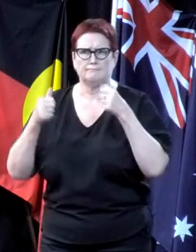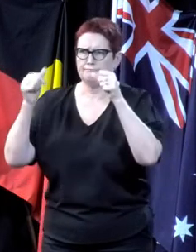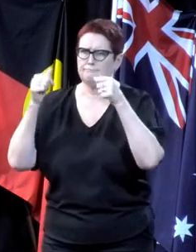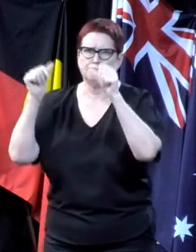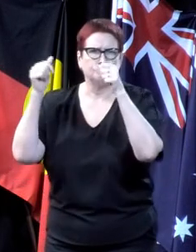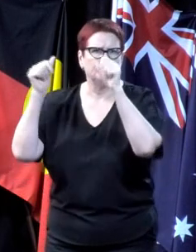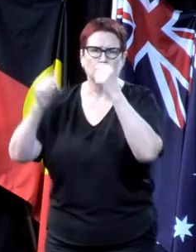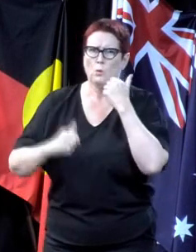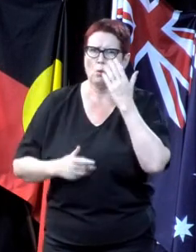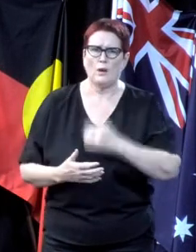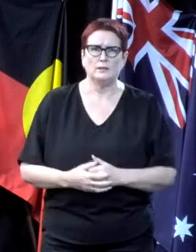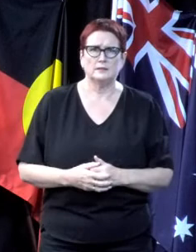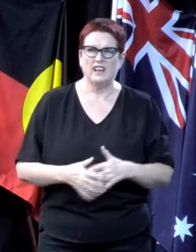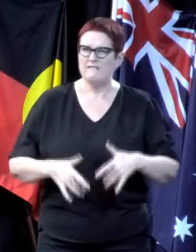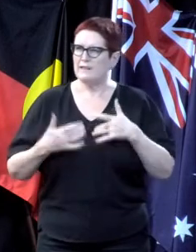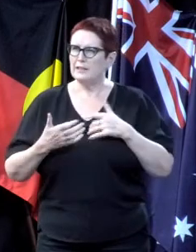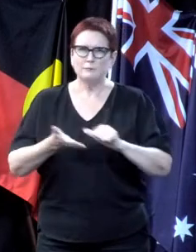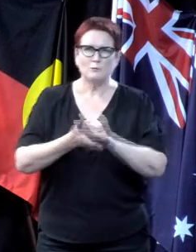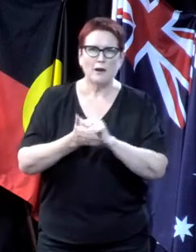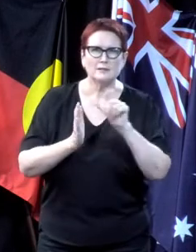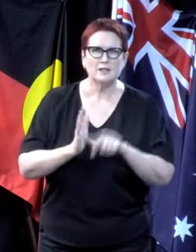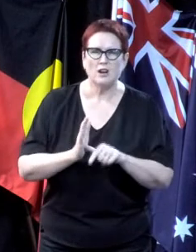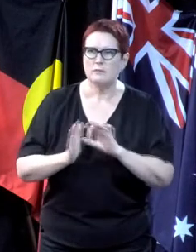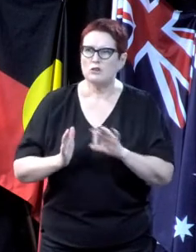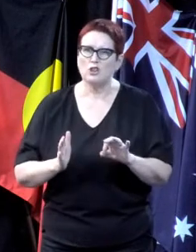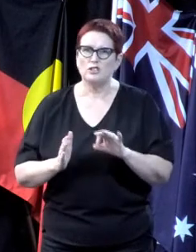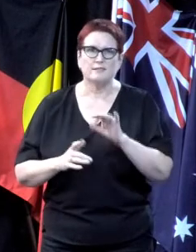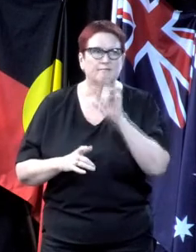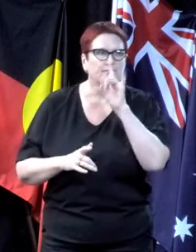It wasn’t just, “Hey, let’s do inclusion.” It was a environment then